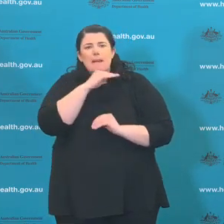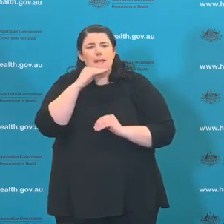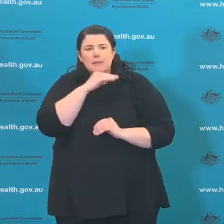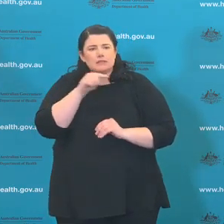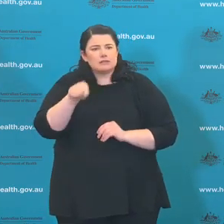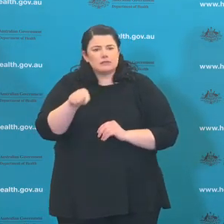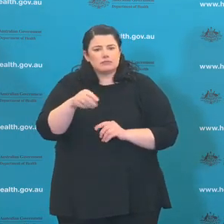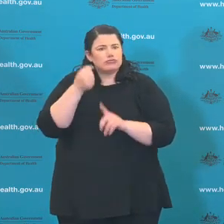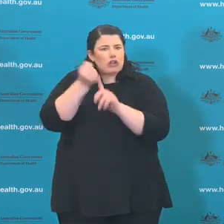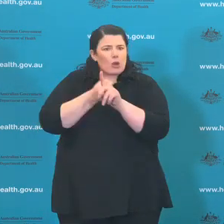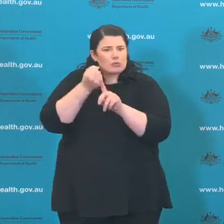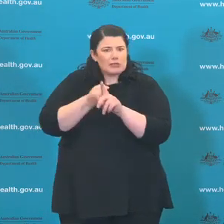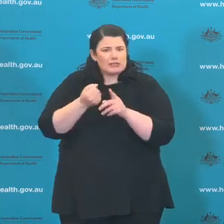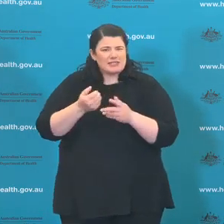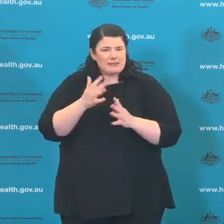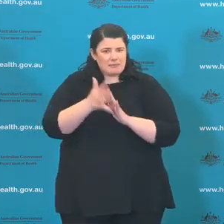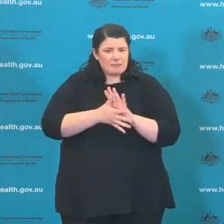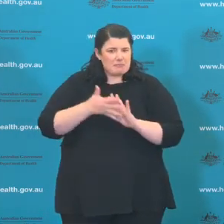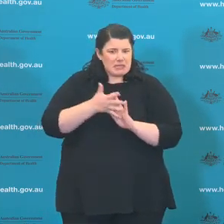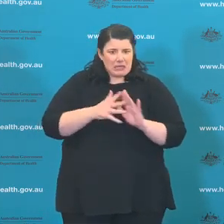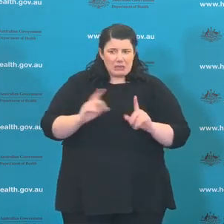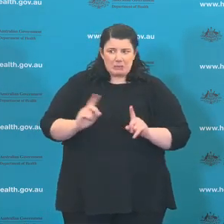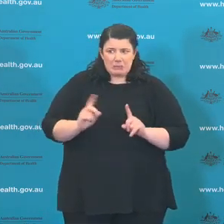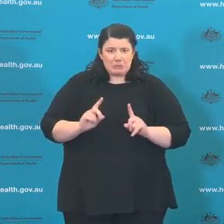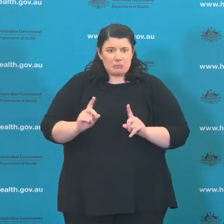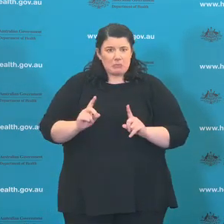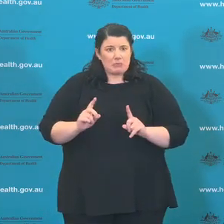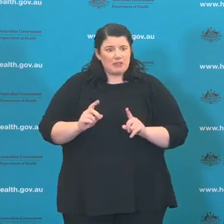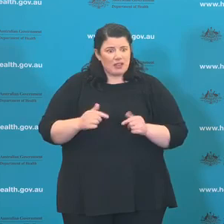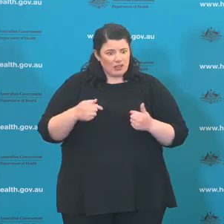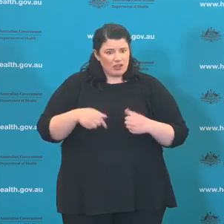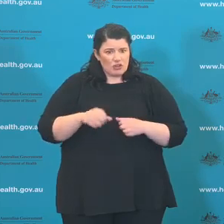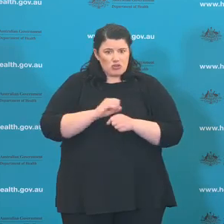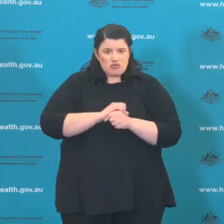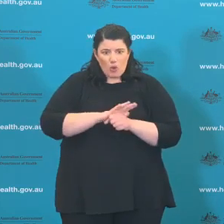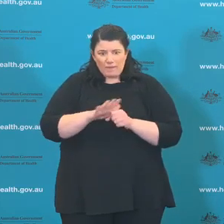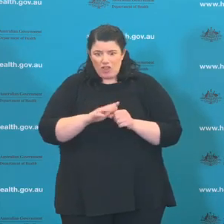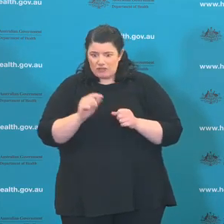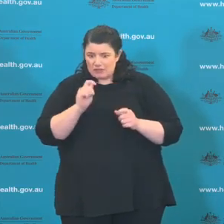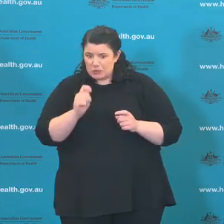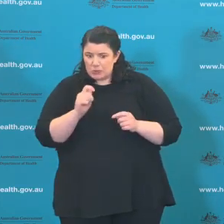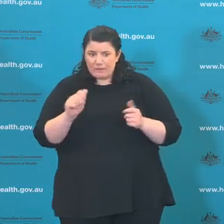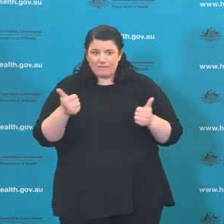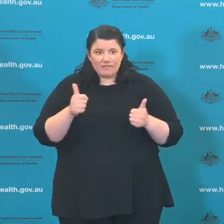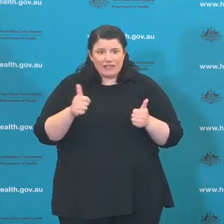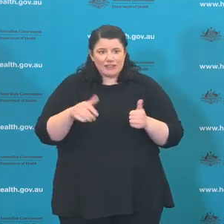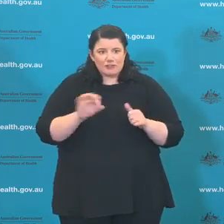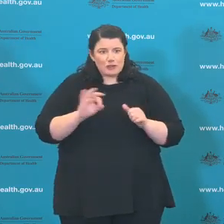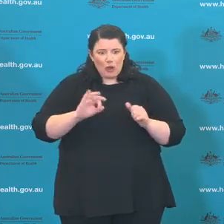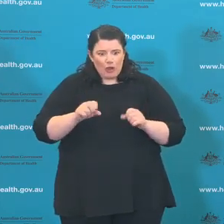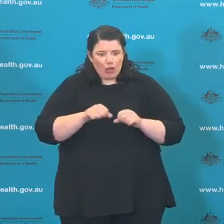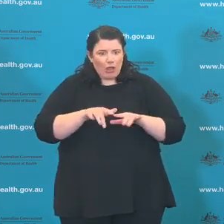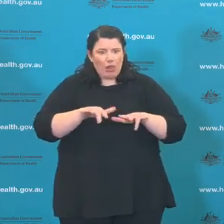Does that suggest in fact that we are getting on top of this virus even more so than what had been predicted?